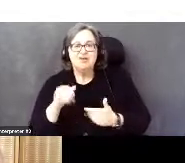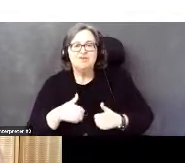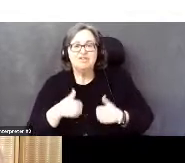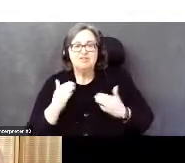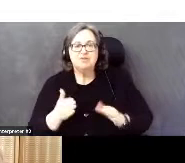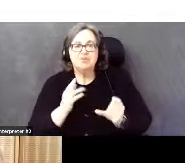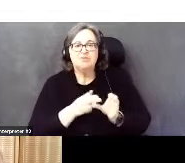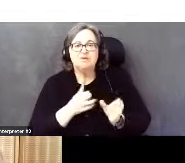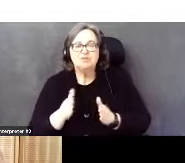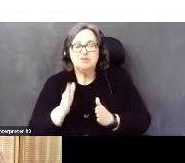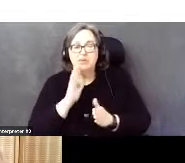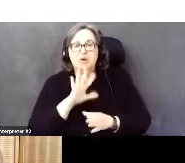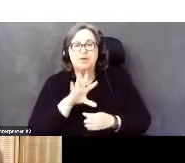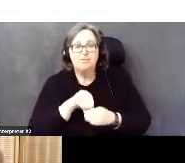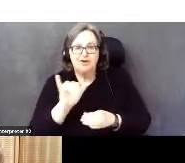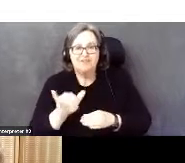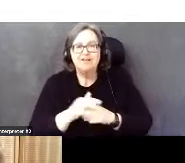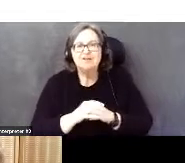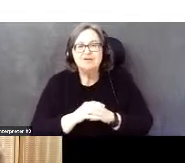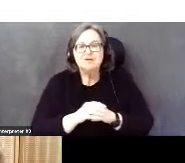the TBI survivor participants. E we didn't